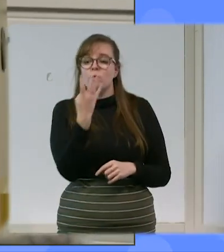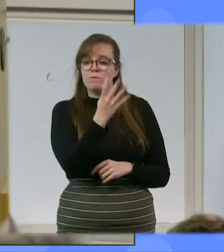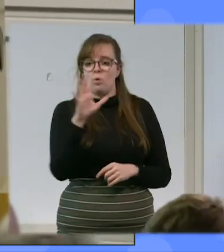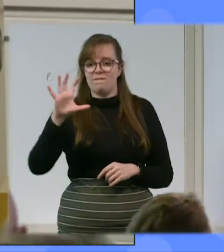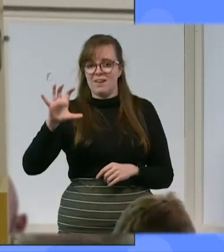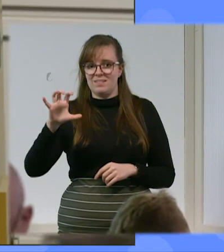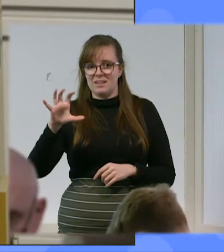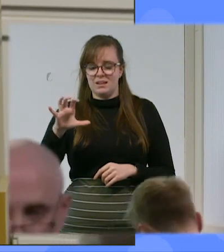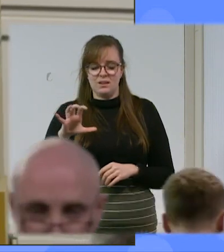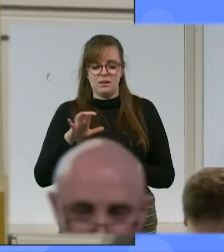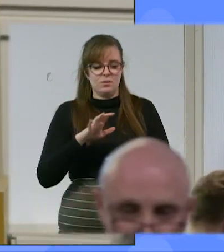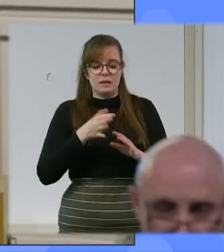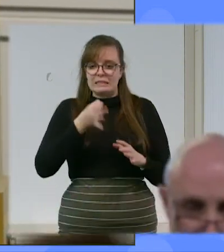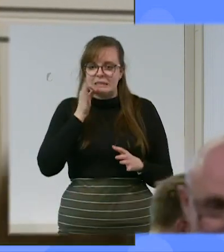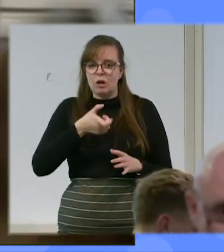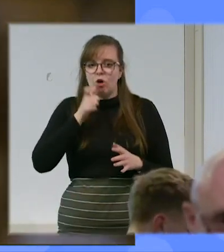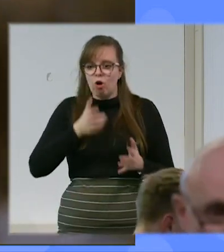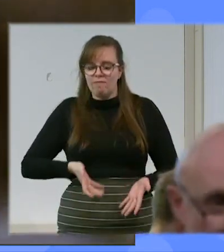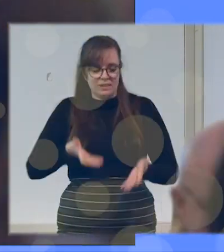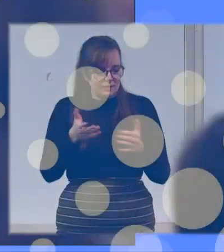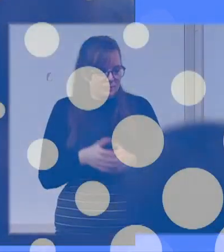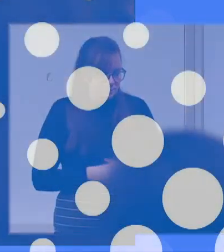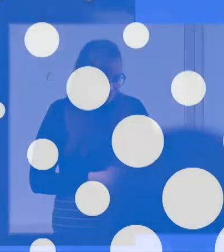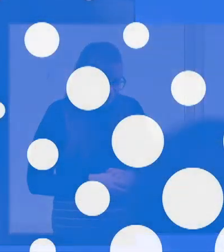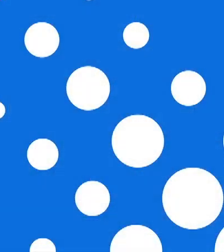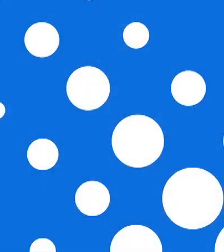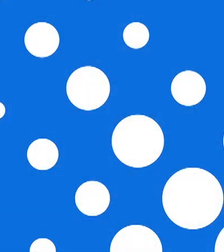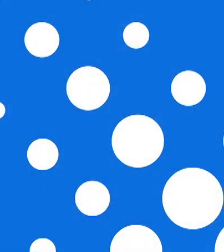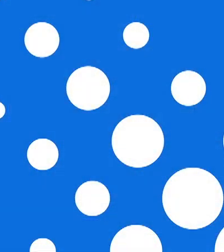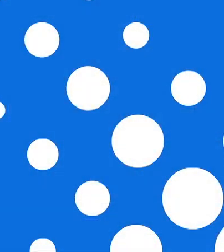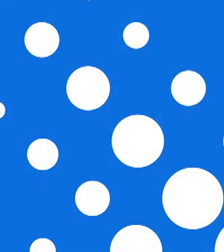yeah please go get teas coffees and have a well-deserved break thank you